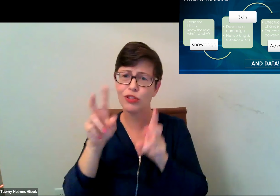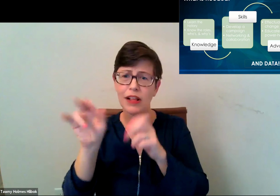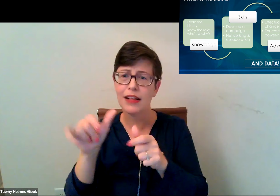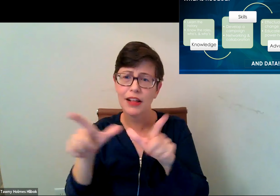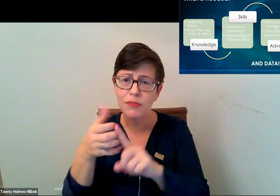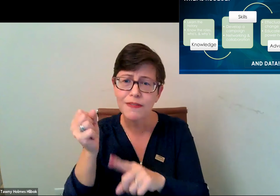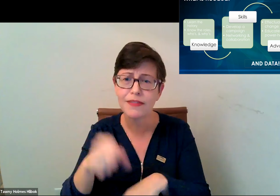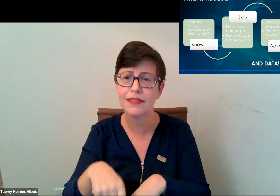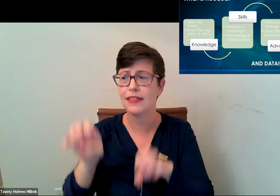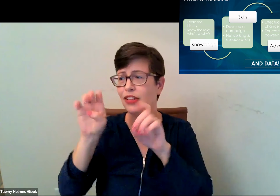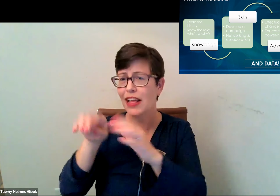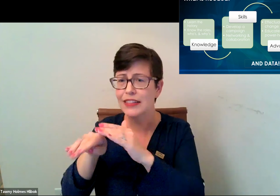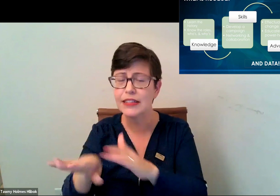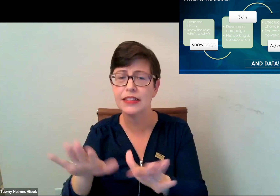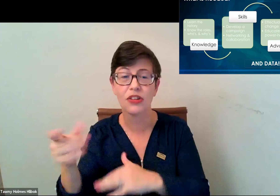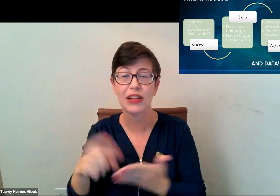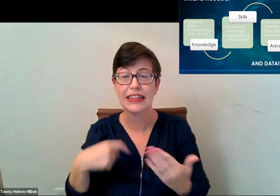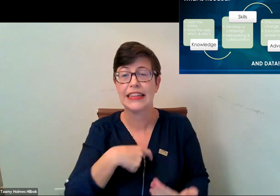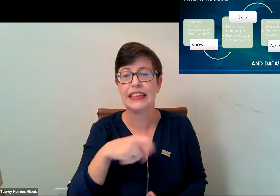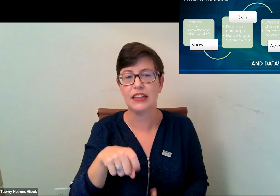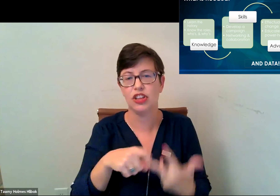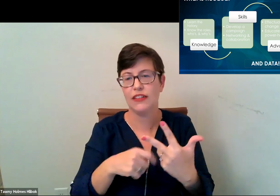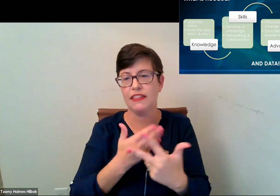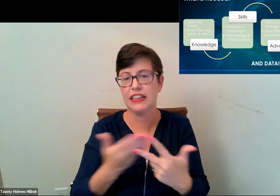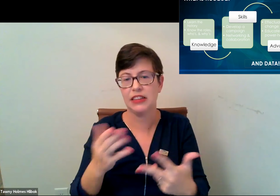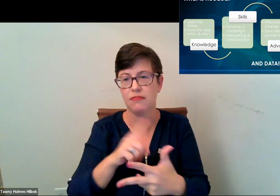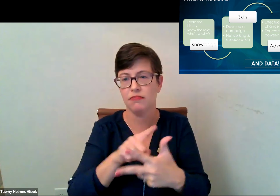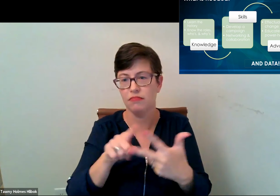So these are the issues we want to look at when we talk about language deprivation deprivation and